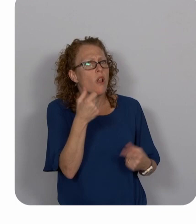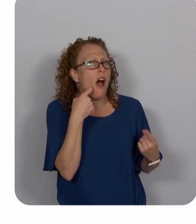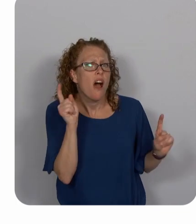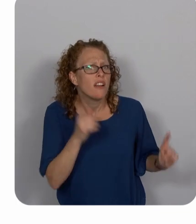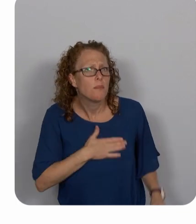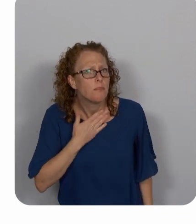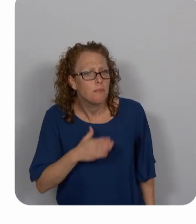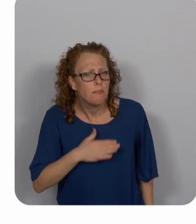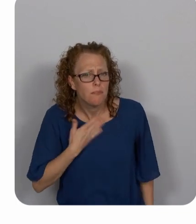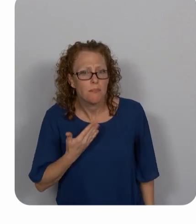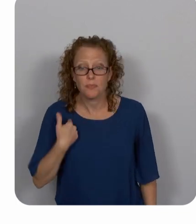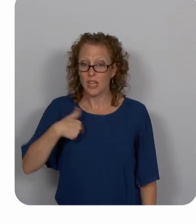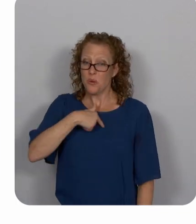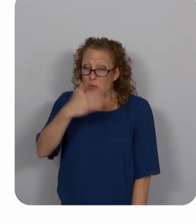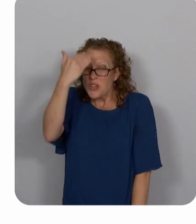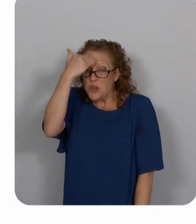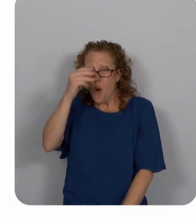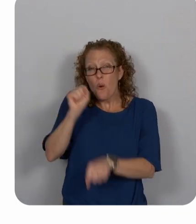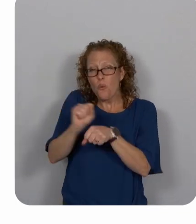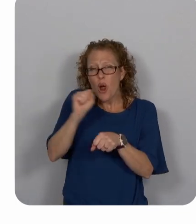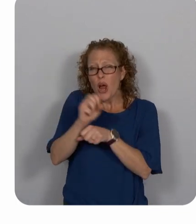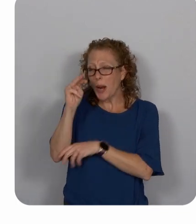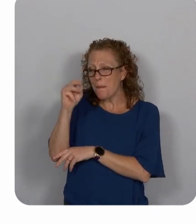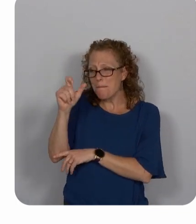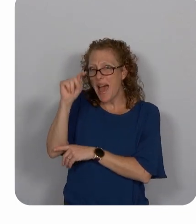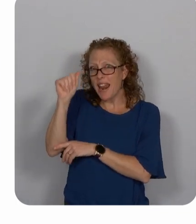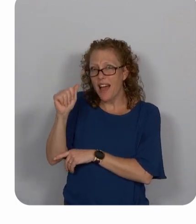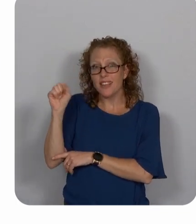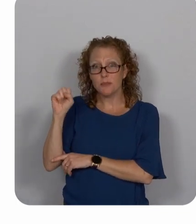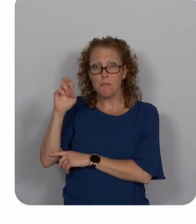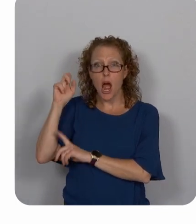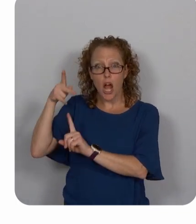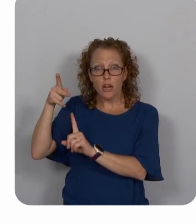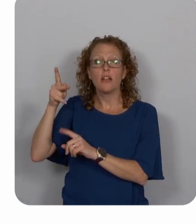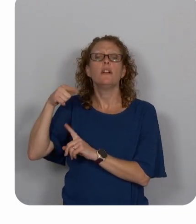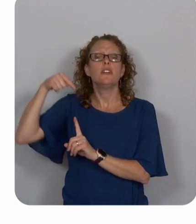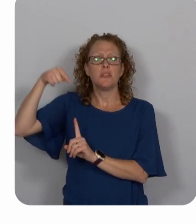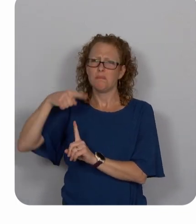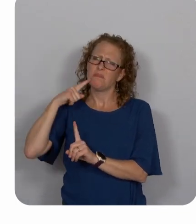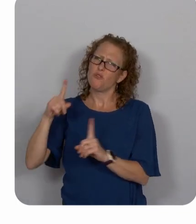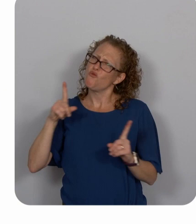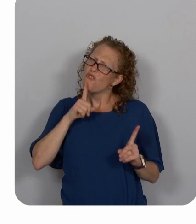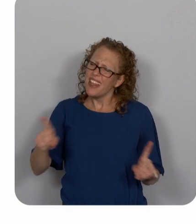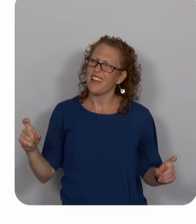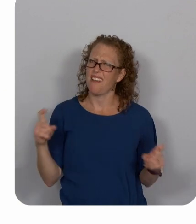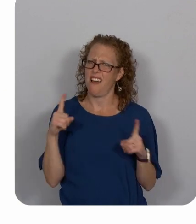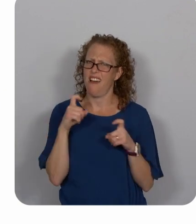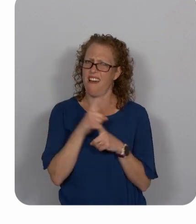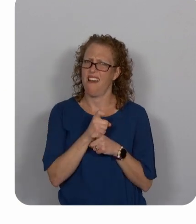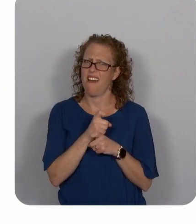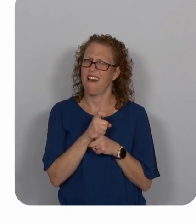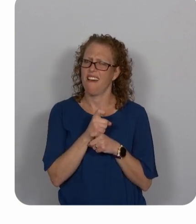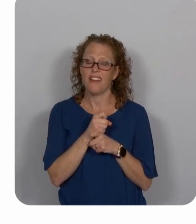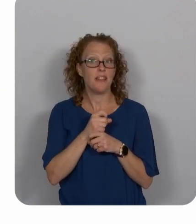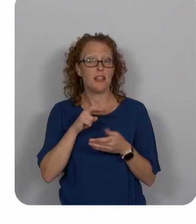was a highly manual and complex process. So today we’re now giving you the power to mix and blend